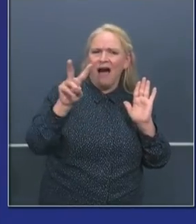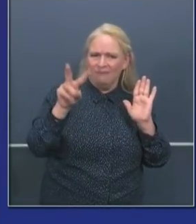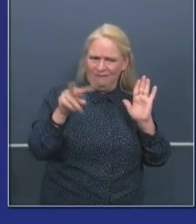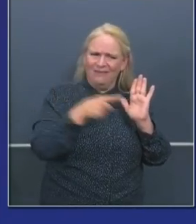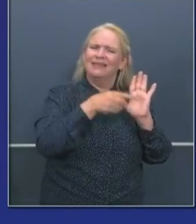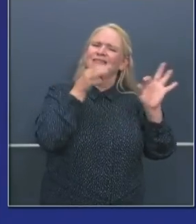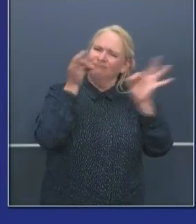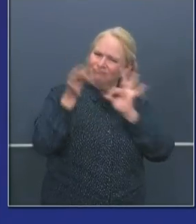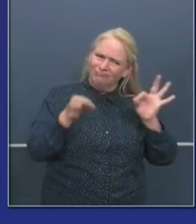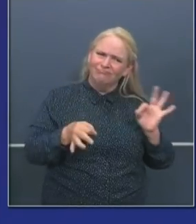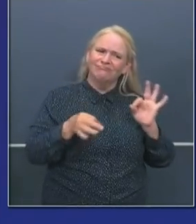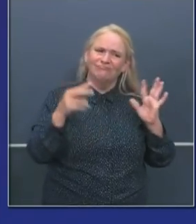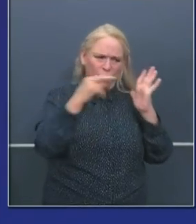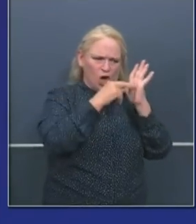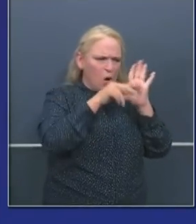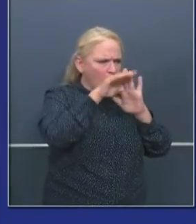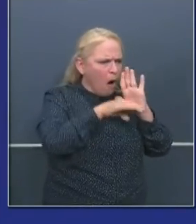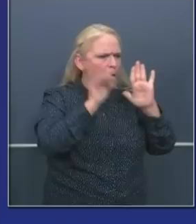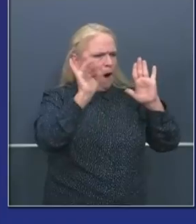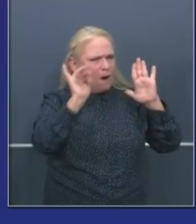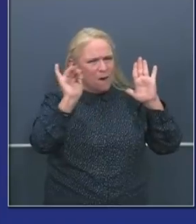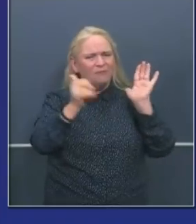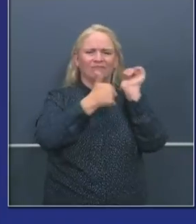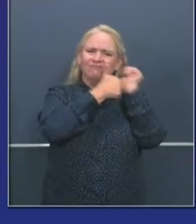YOU TO SEE HOW QUICKLY WE CAN